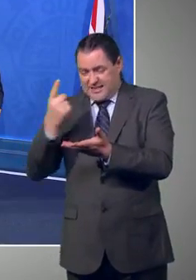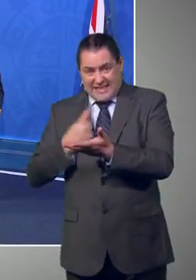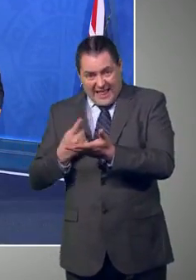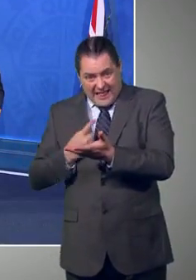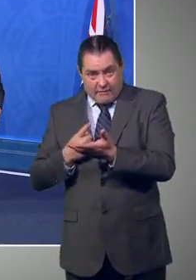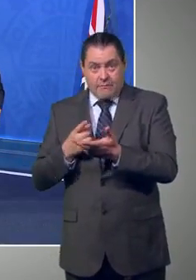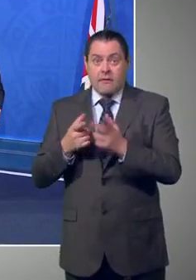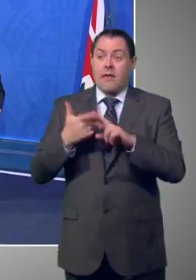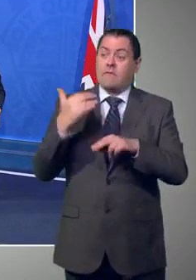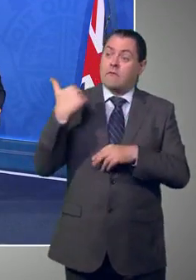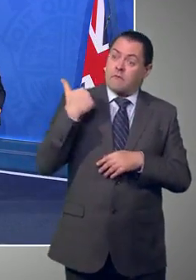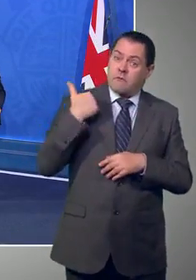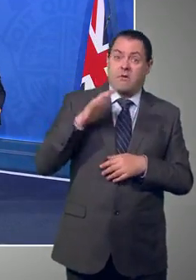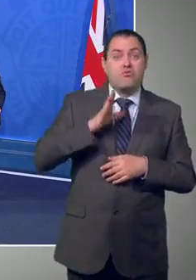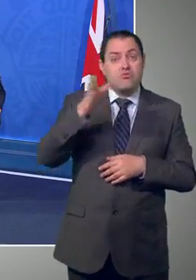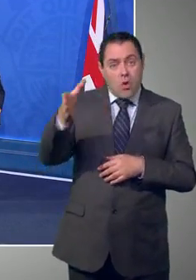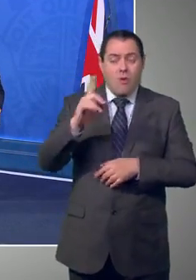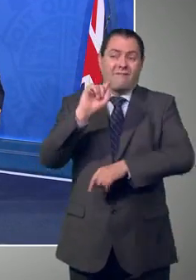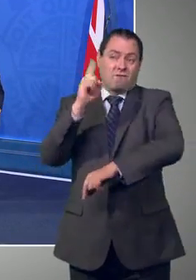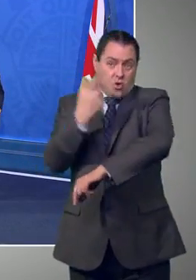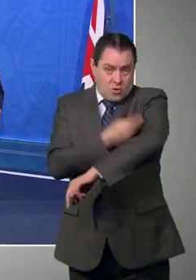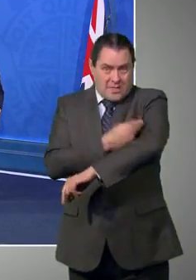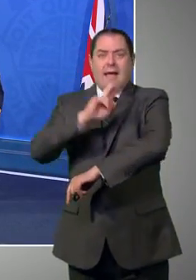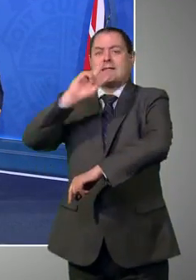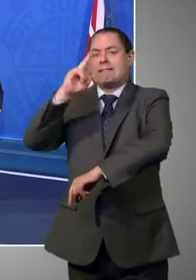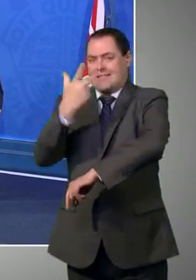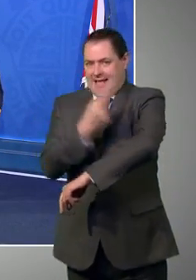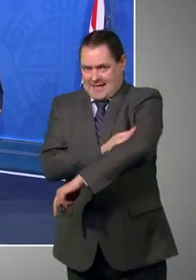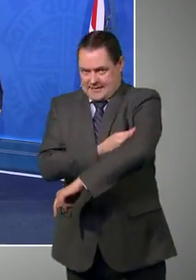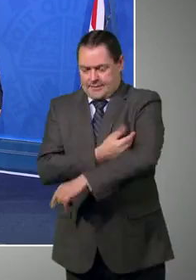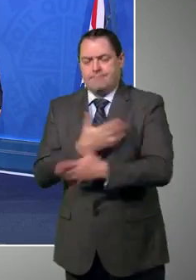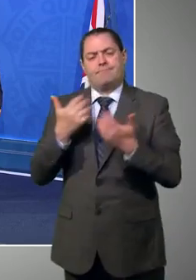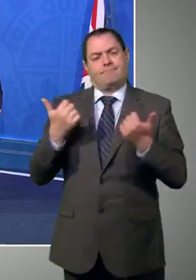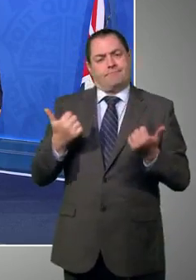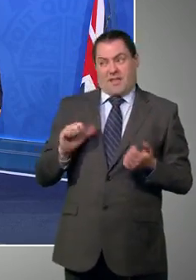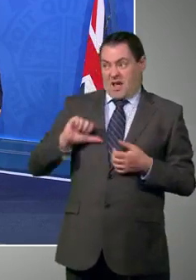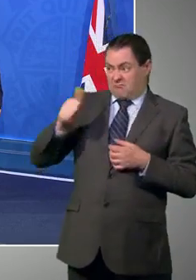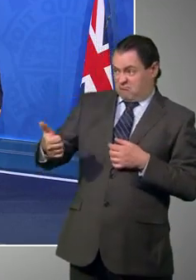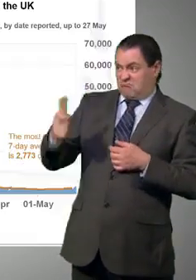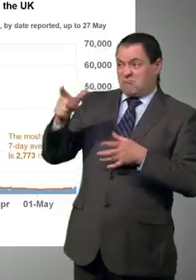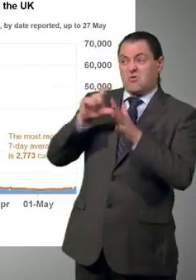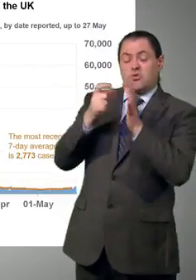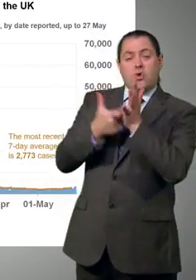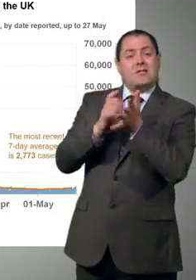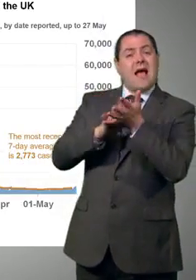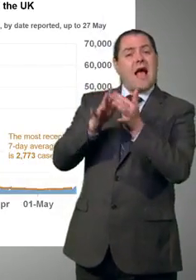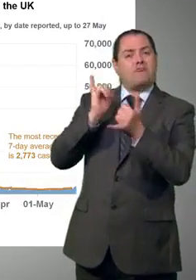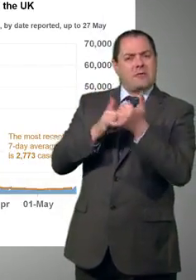Harries to talk through the latest data in a bit more detail. Thank you, Secretary of